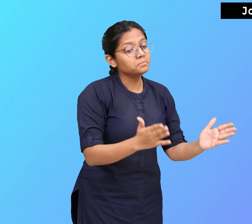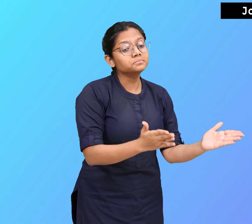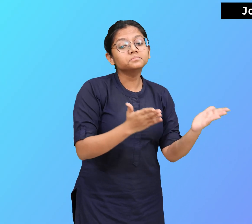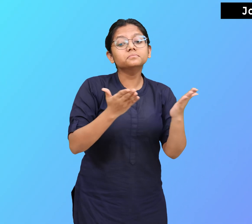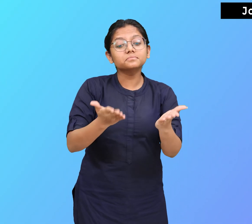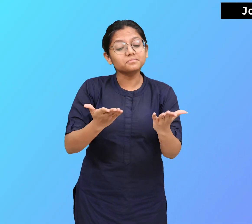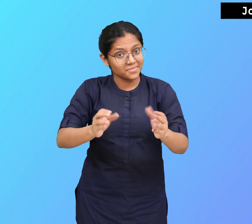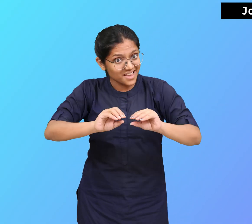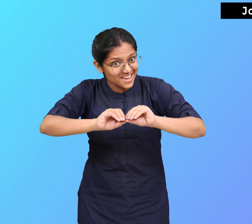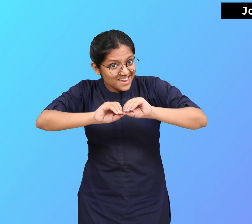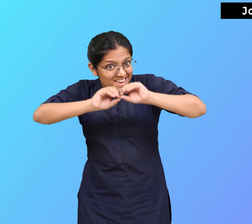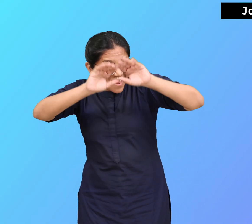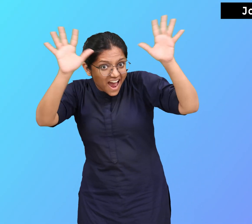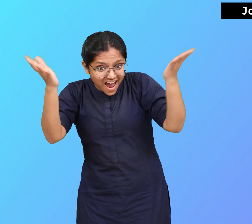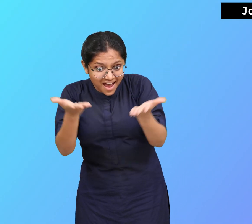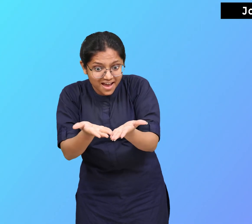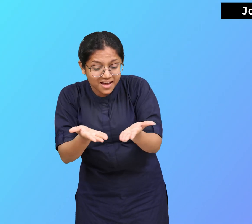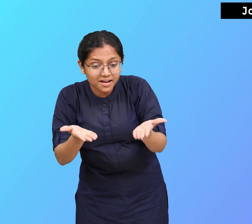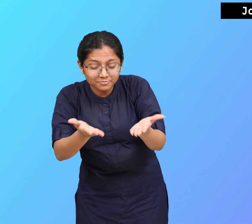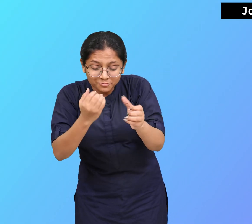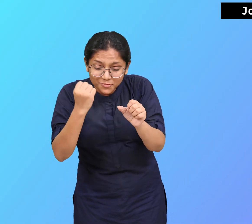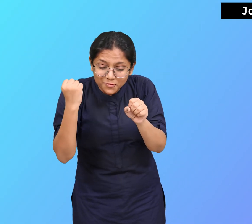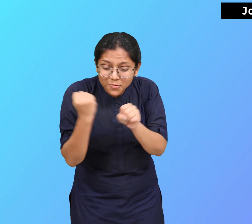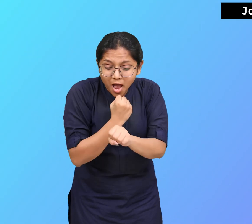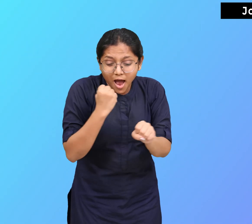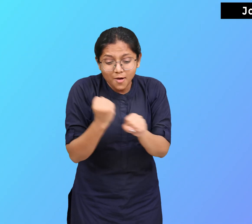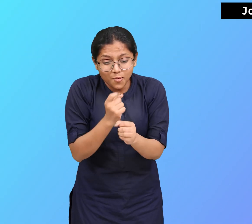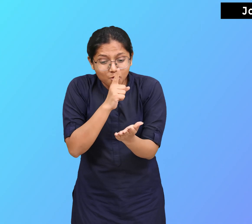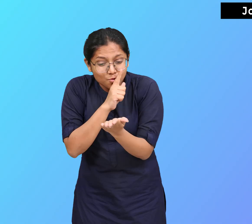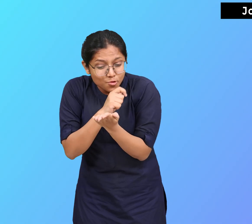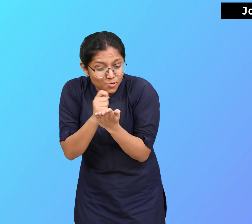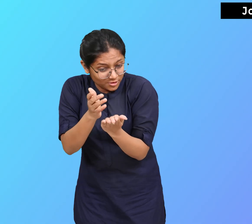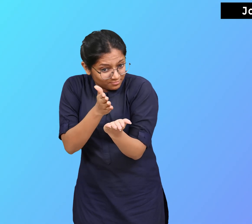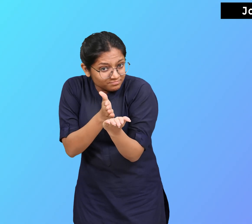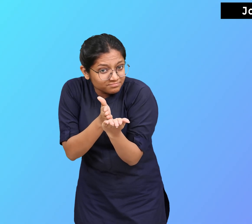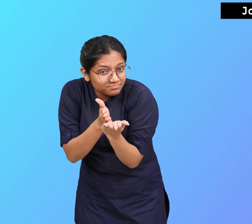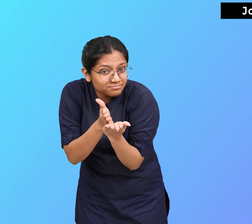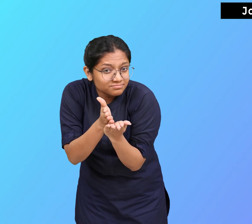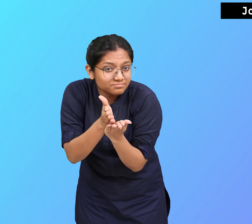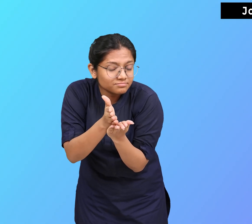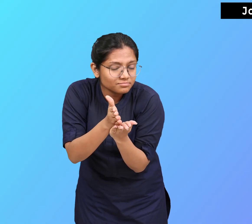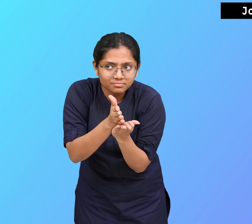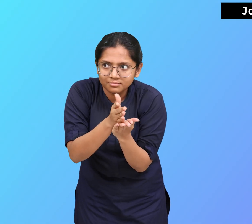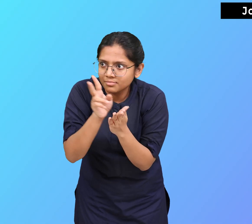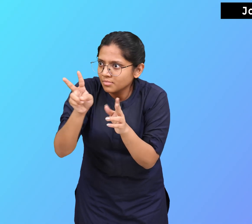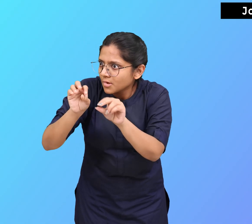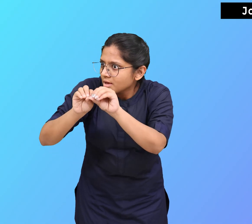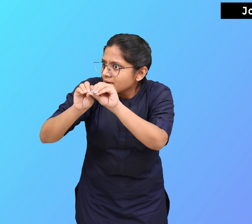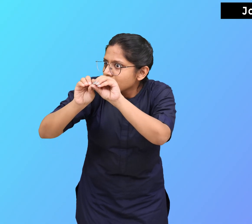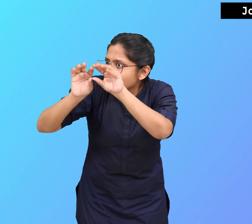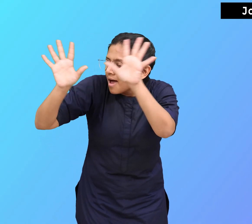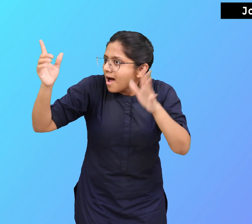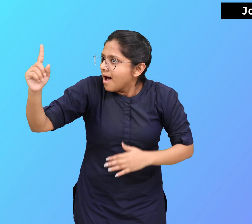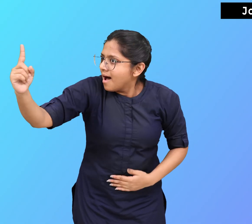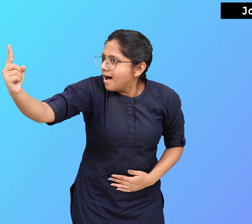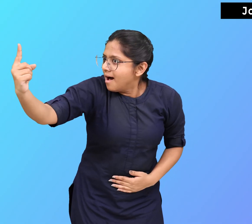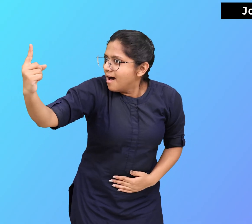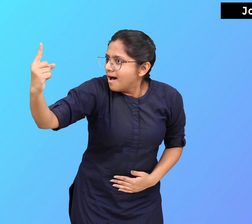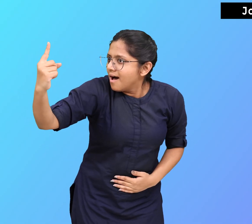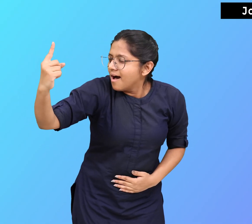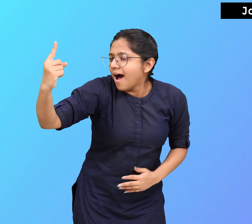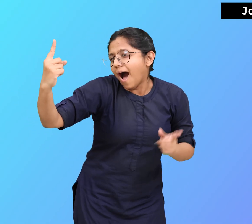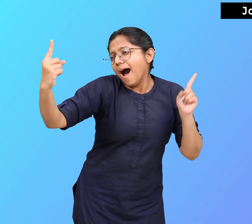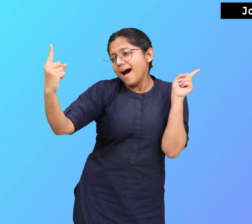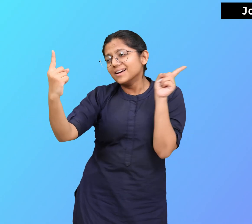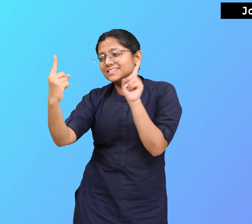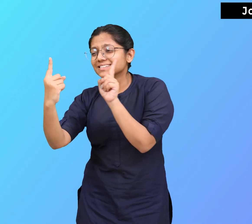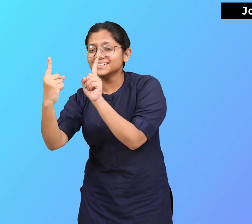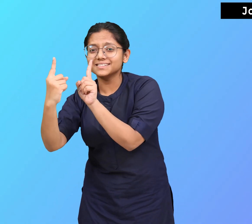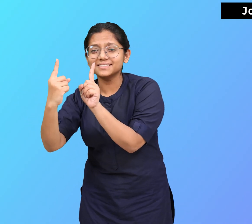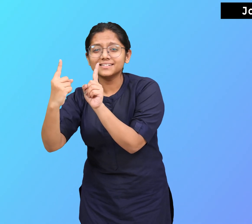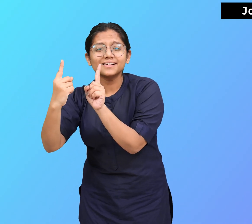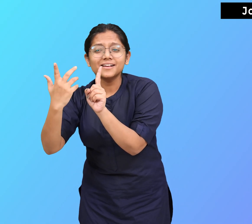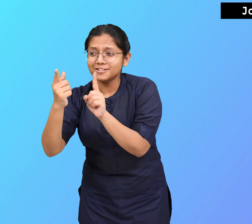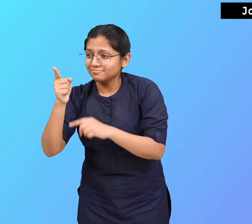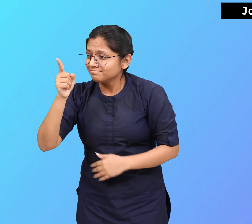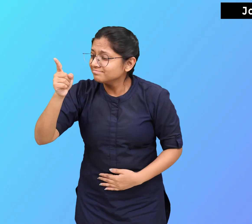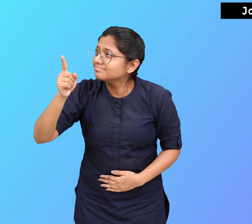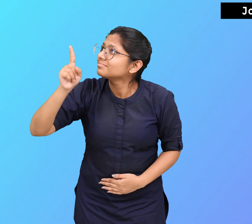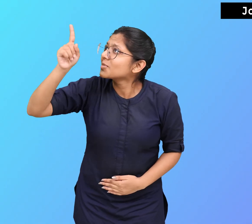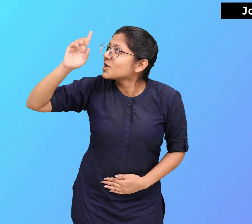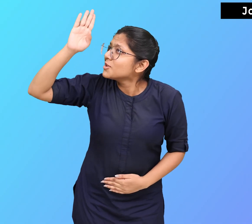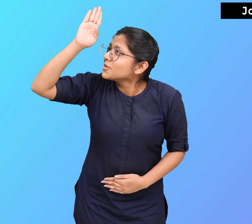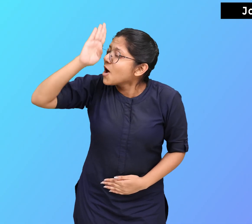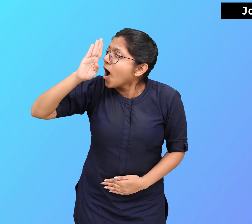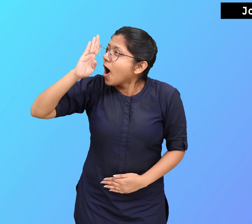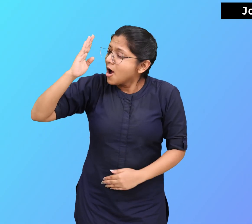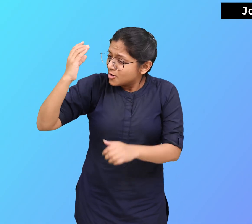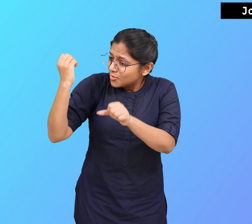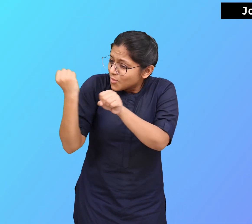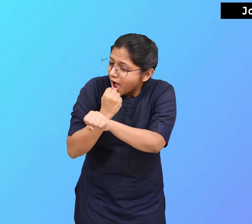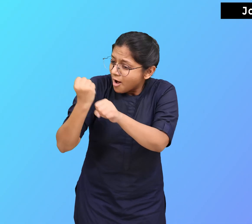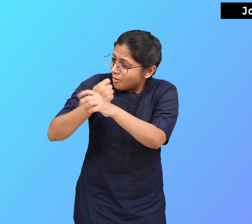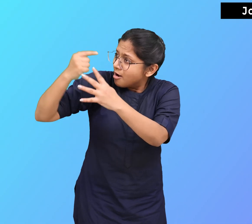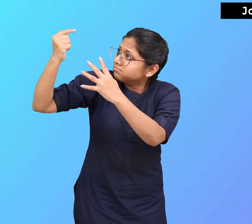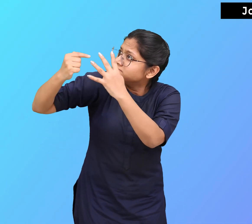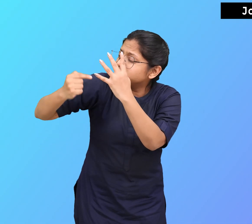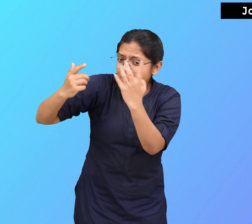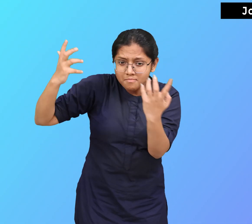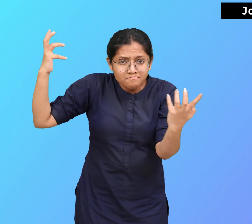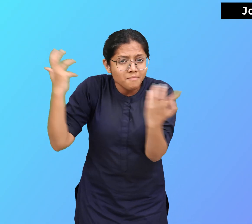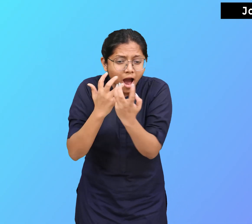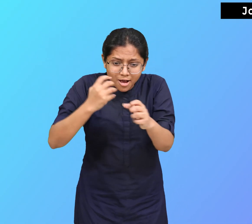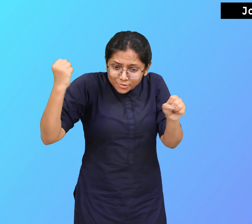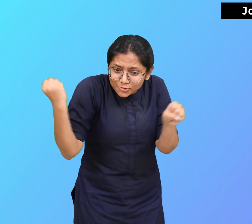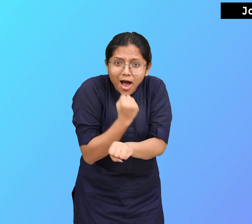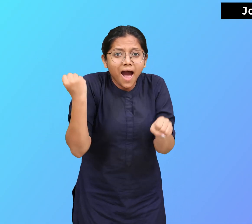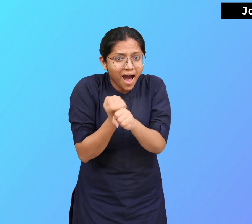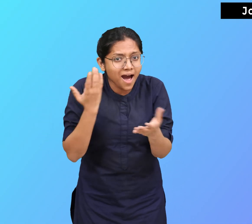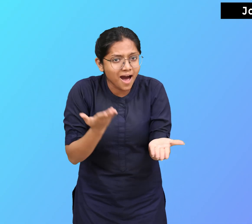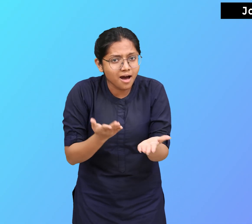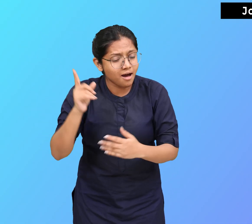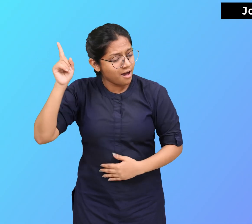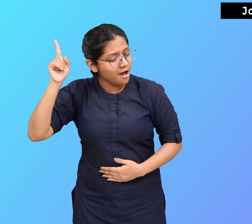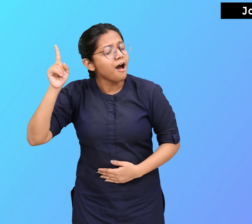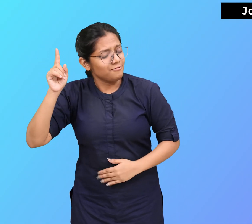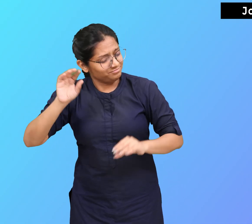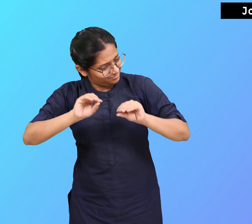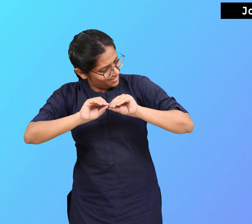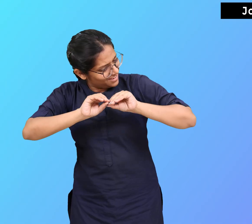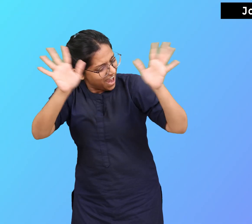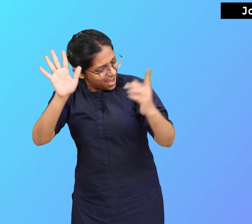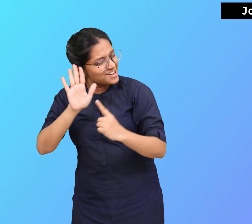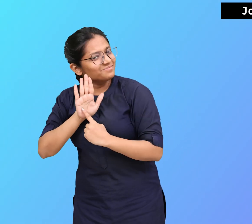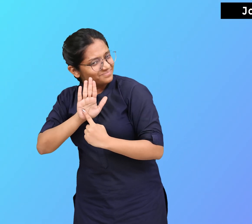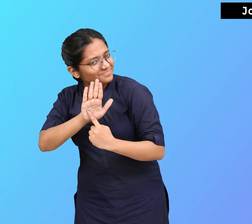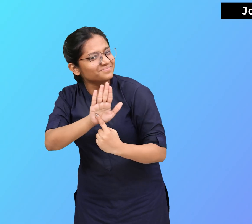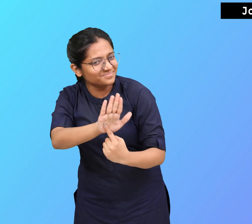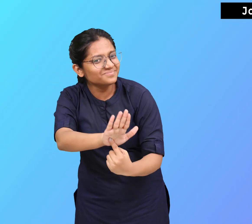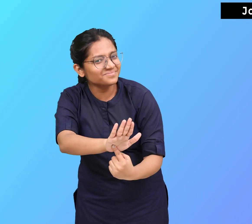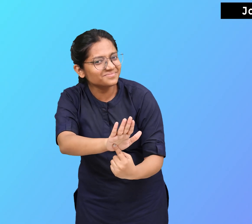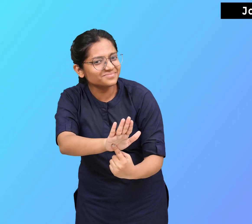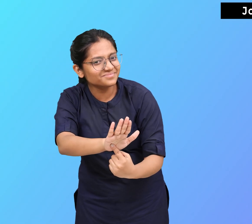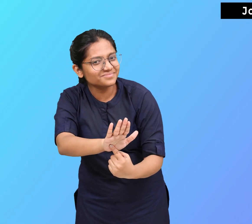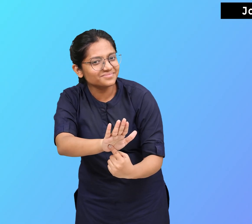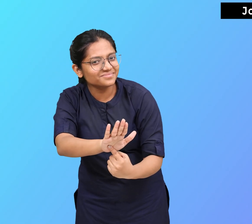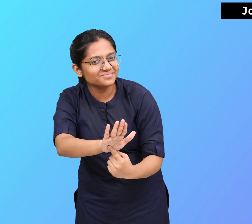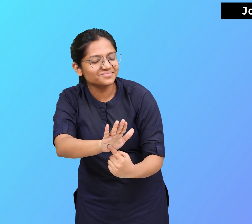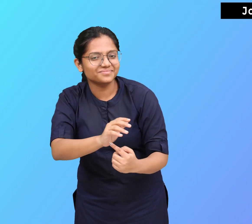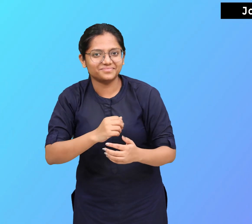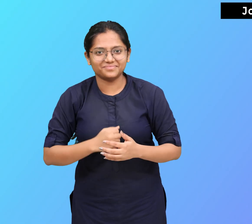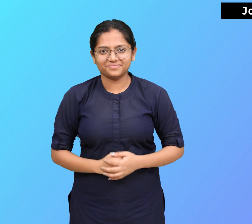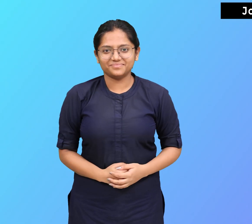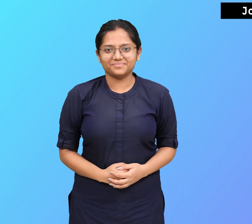But anyone who follows the true way comes to the light. Then the light will show that God is at work in all they do.”